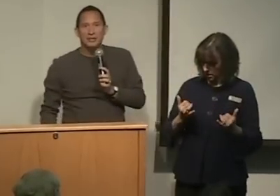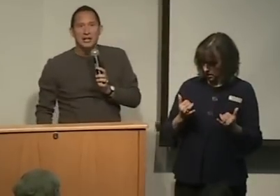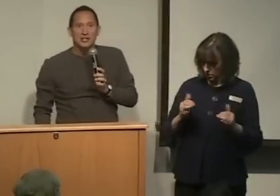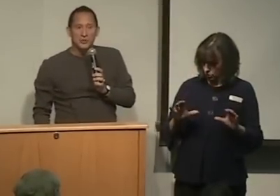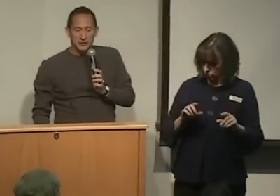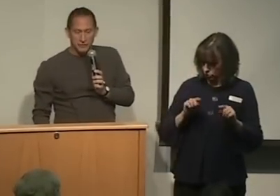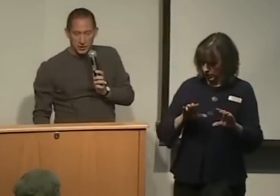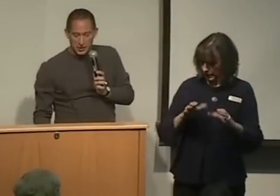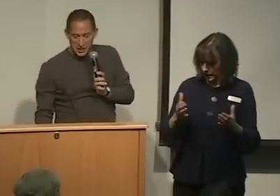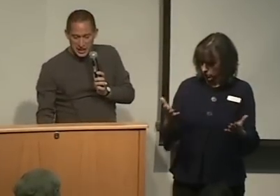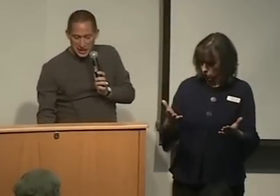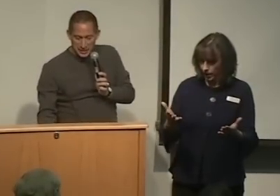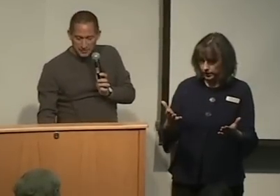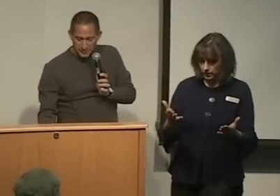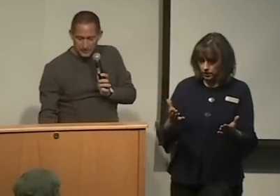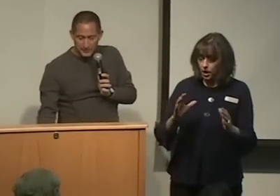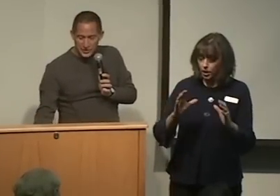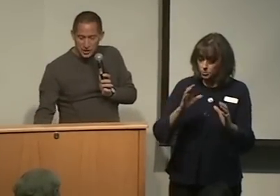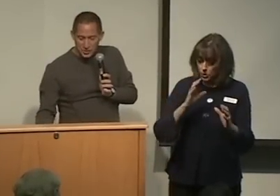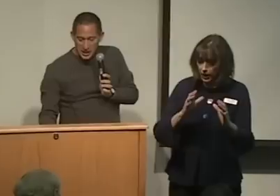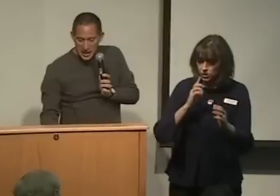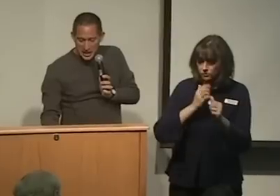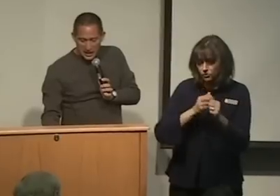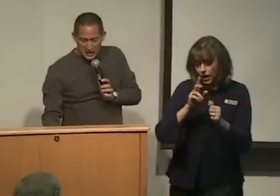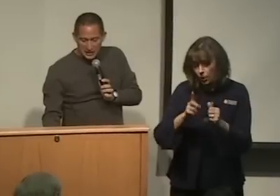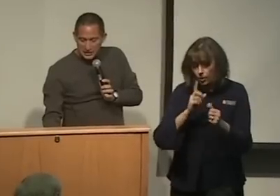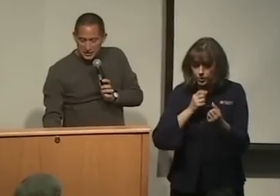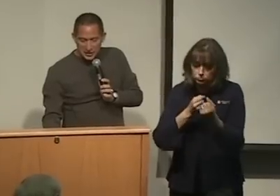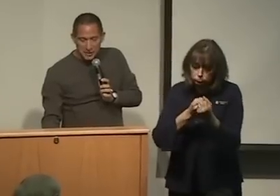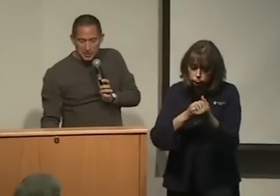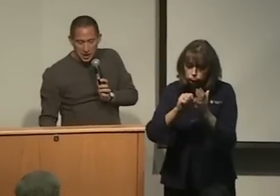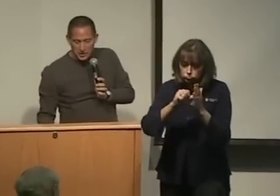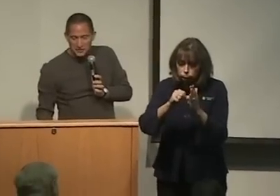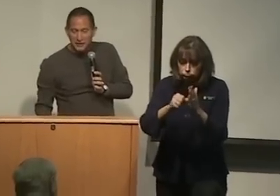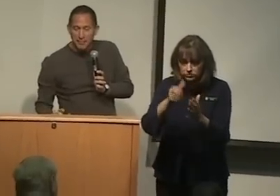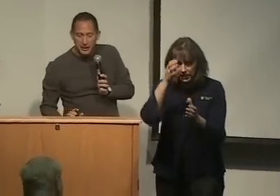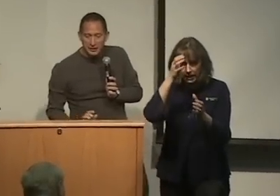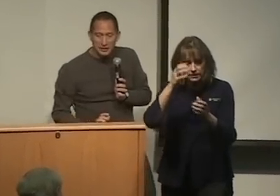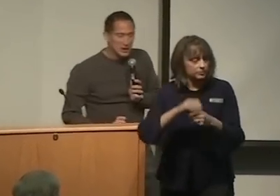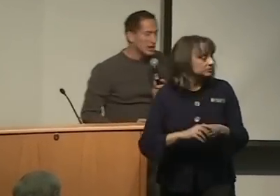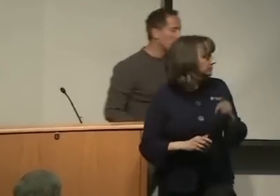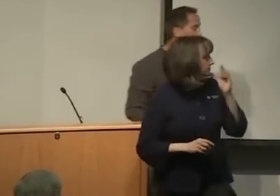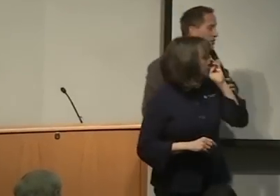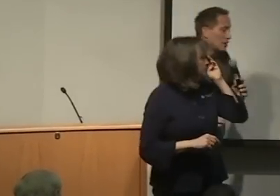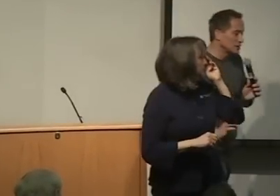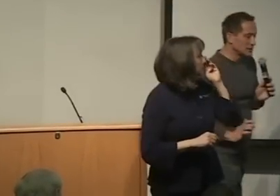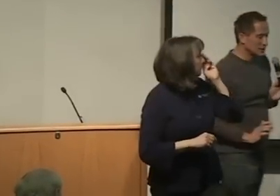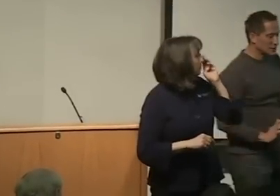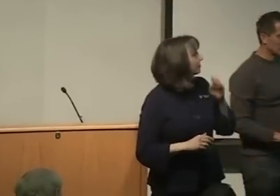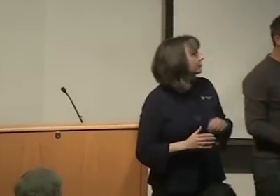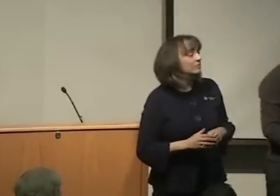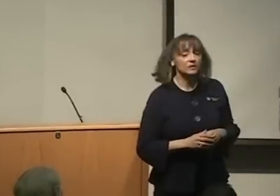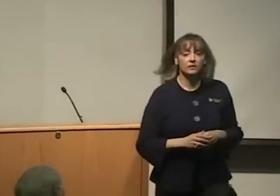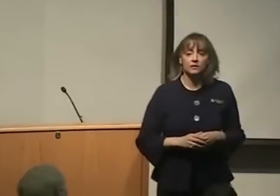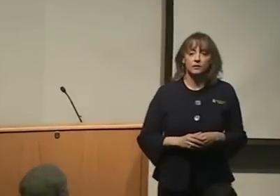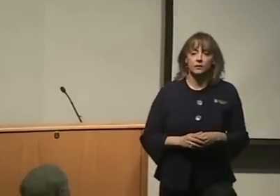So some people call this flipping. I called it the inverted classroom about ten years ago,